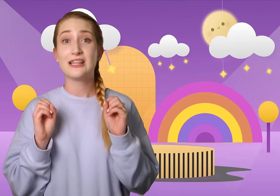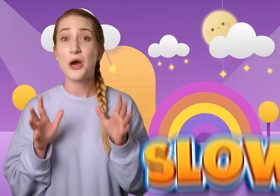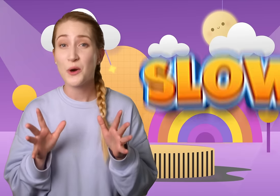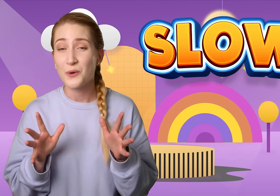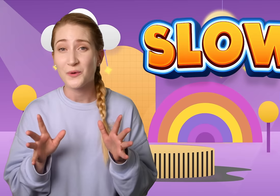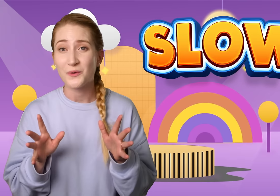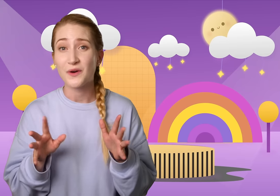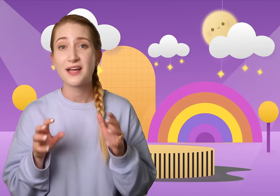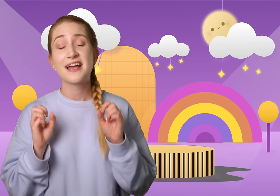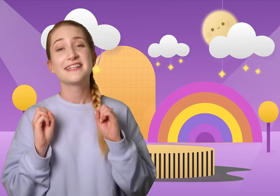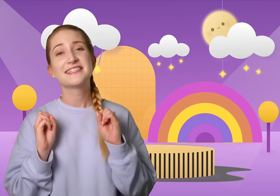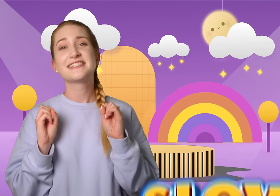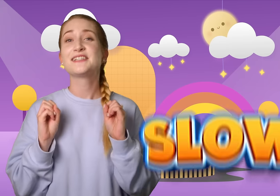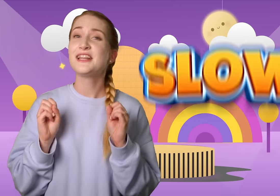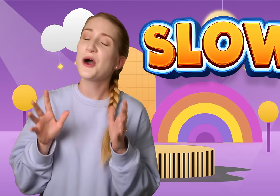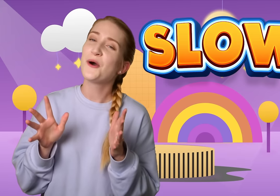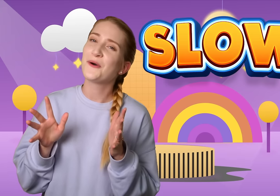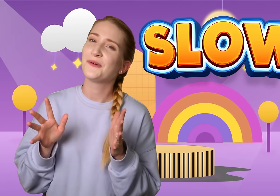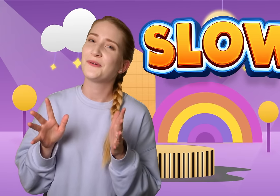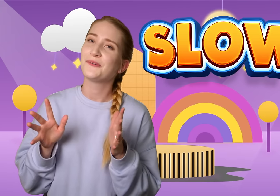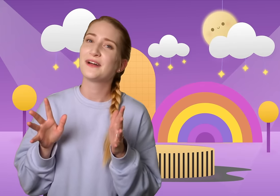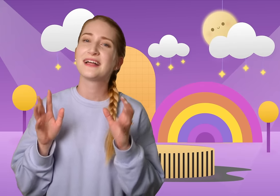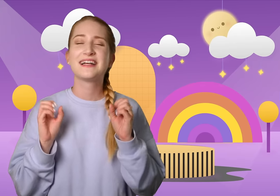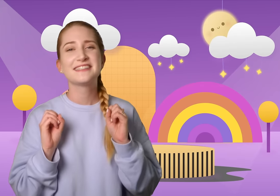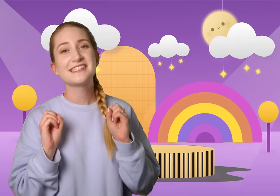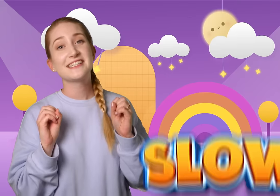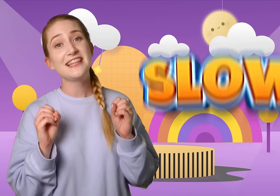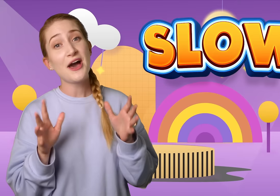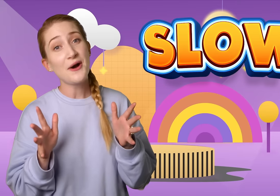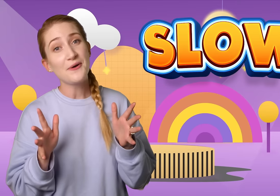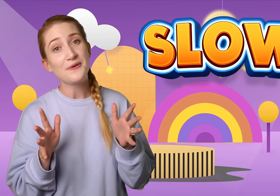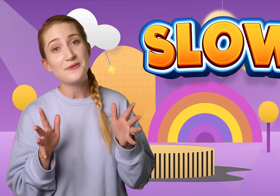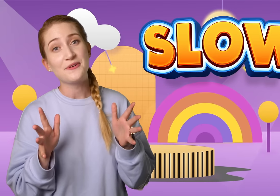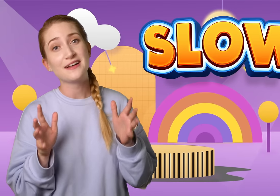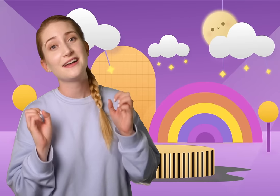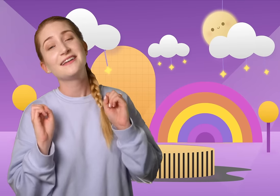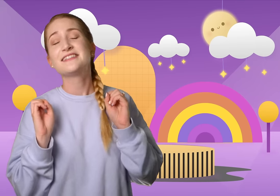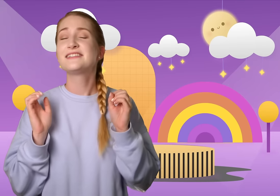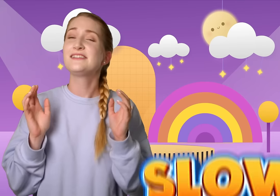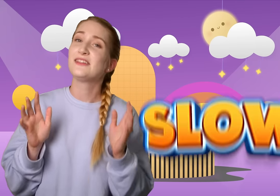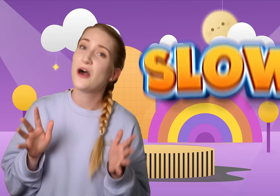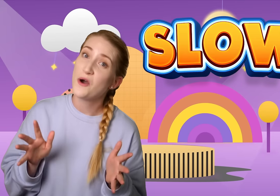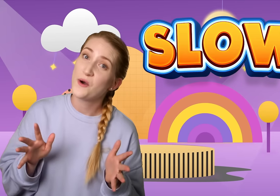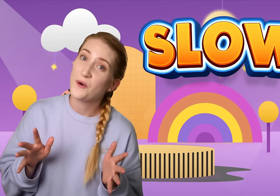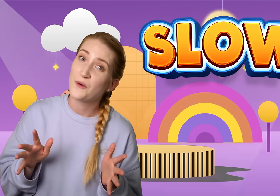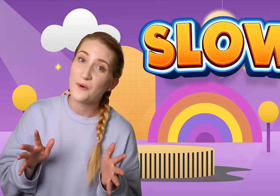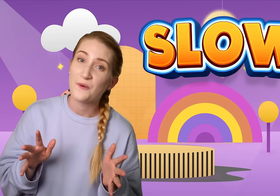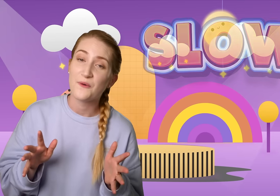Slow. Slow, slow, slow.